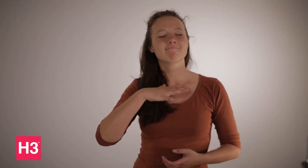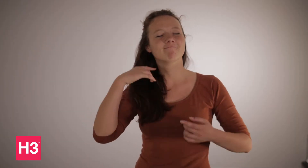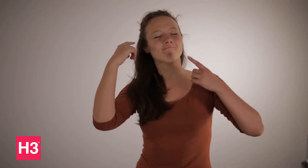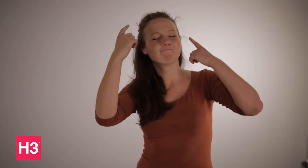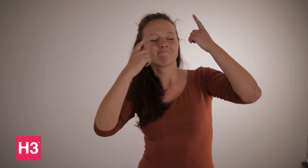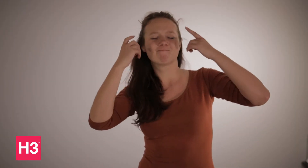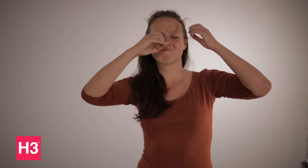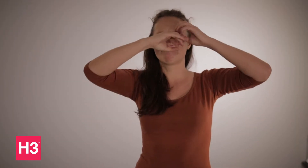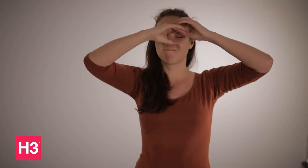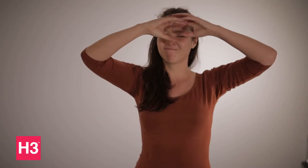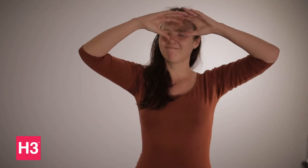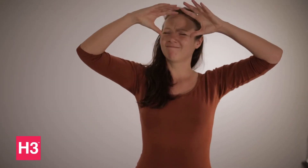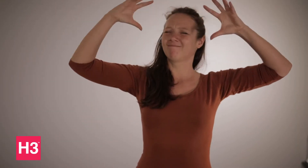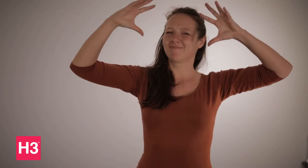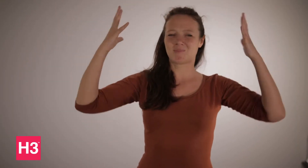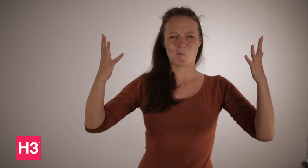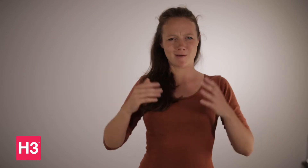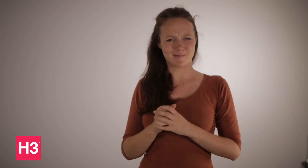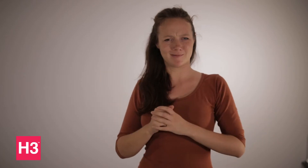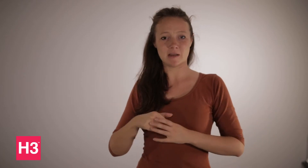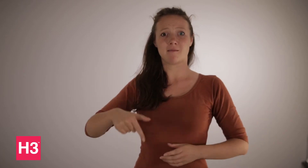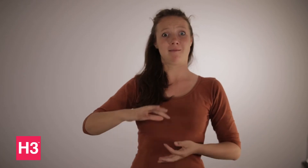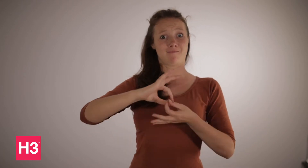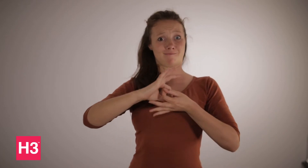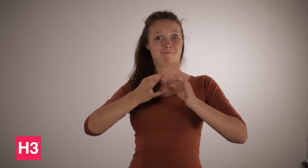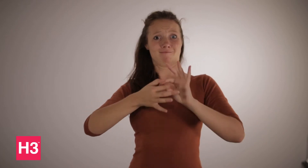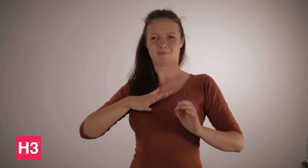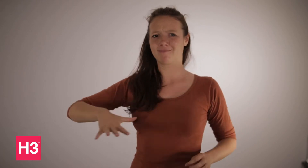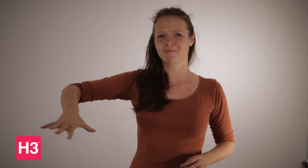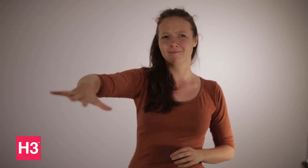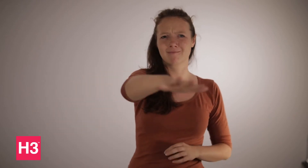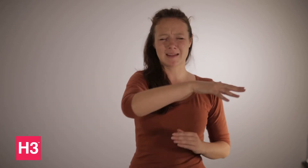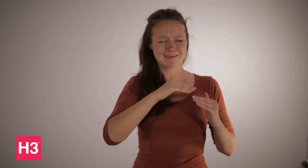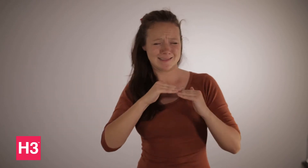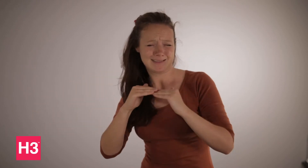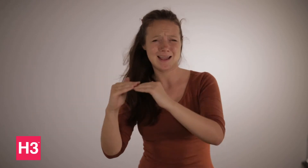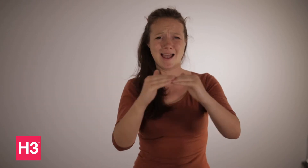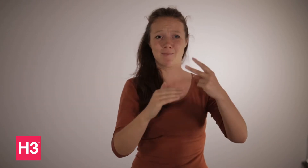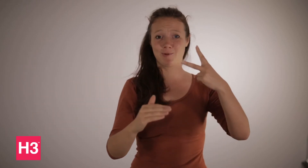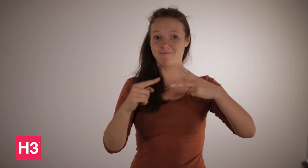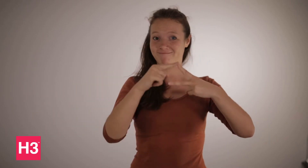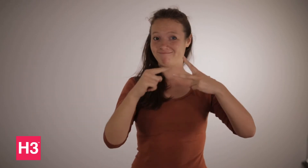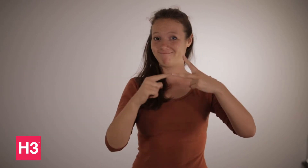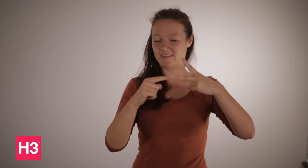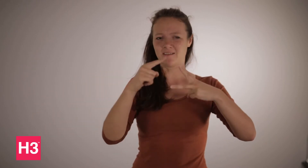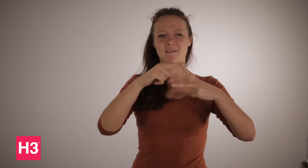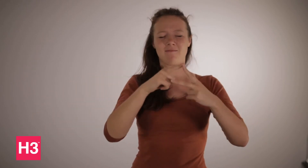Think about it-- we all share two things in common at Deaflympics: our love for sports and